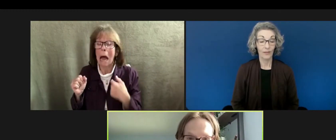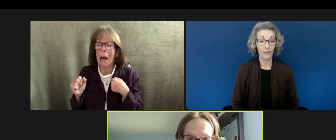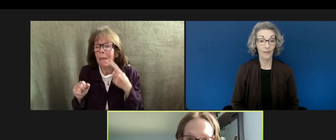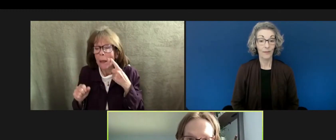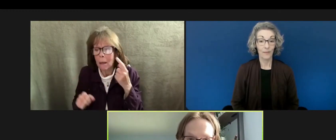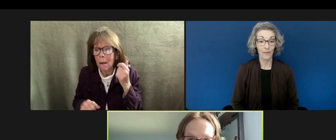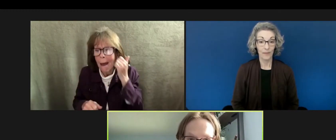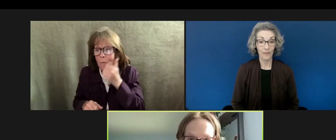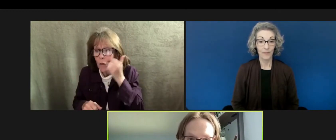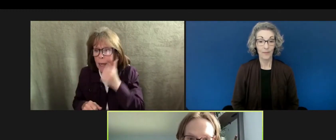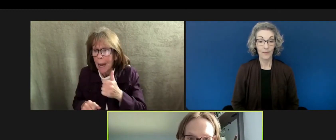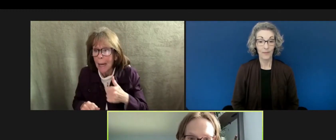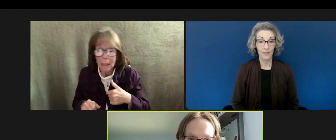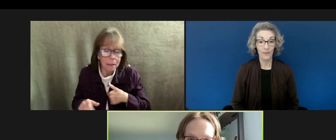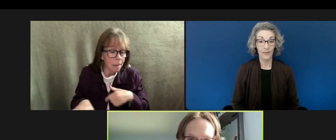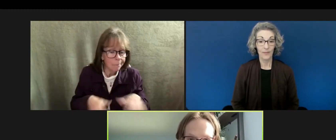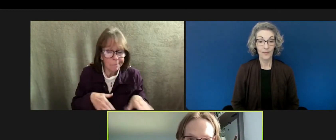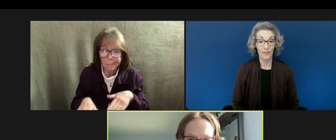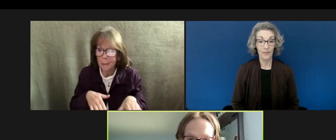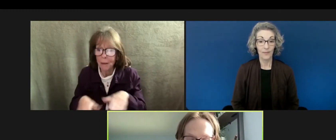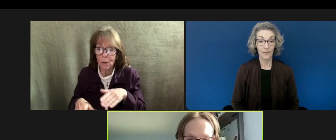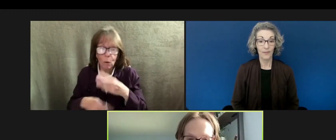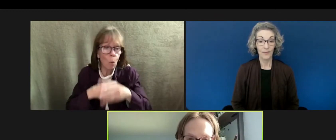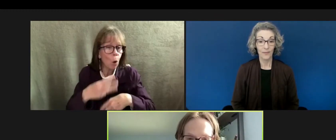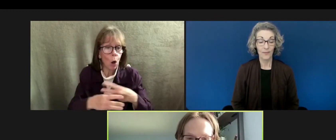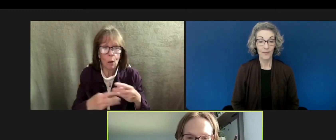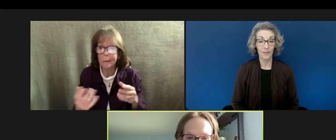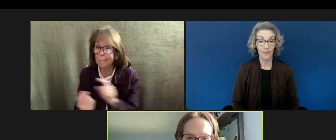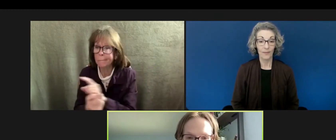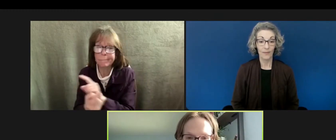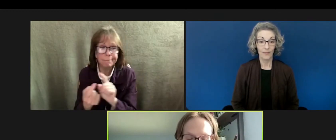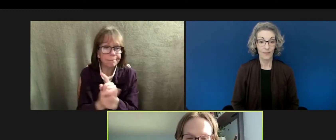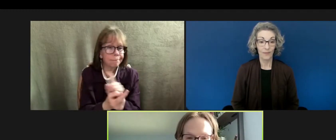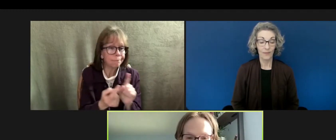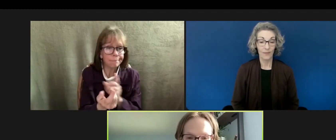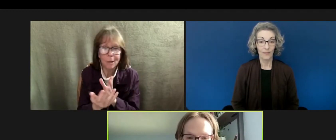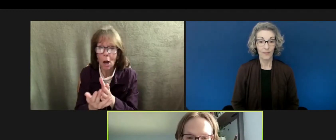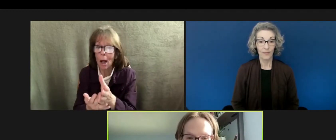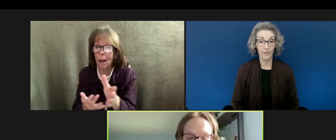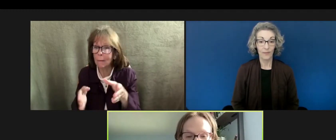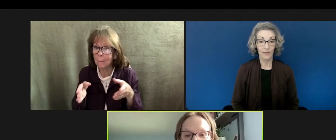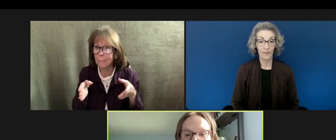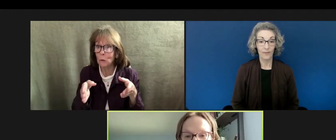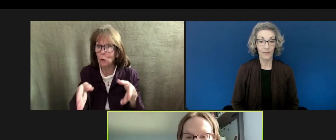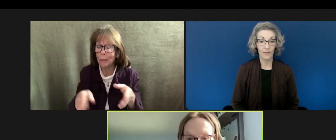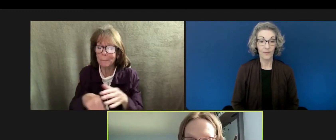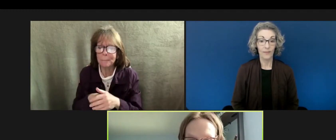And I think about how, whether I speak out when someone misgenders me,